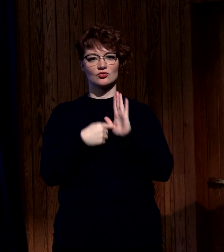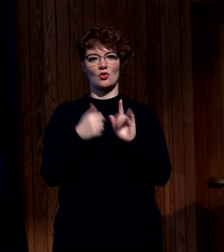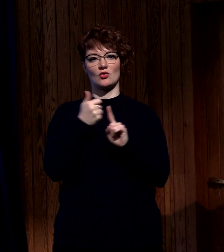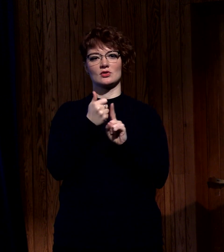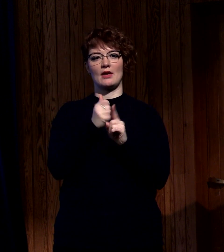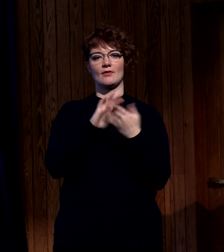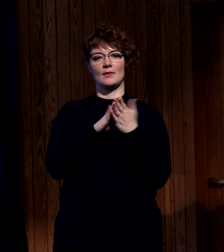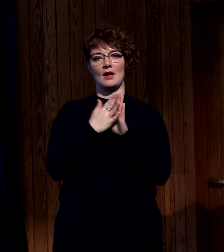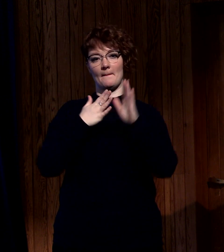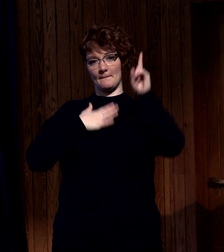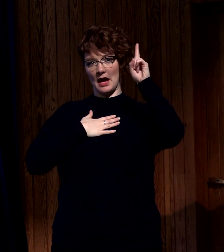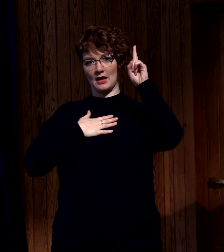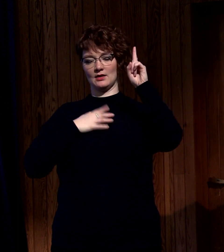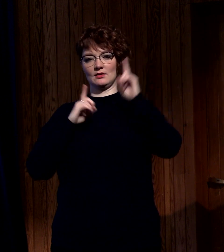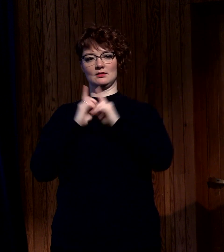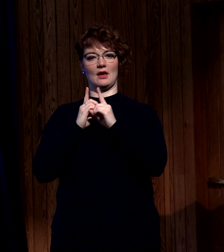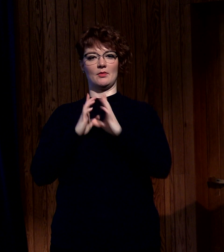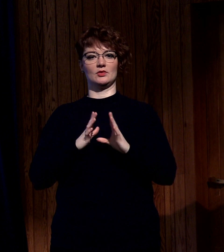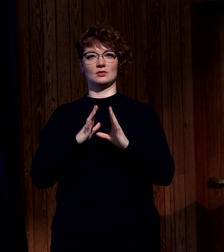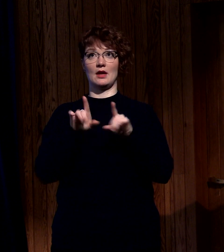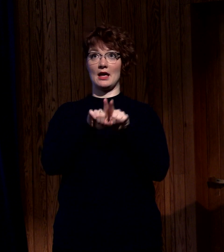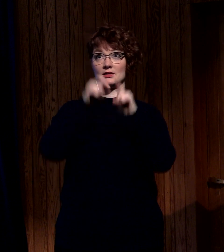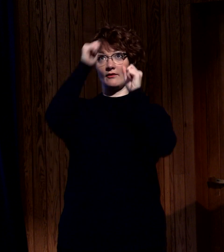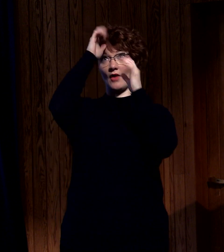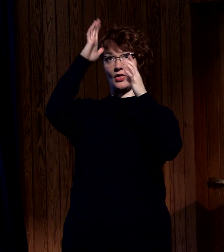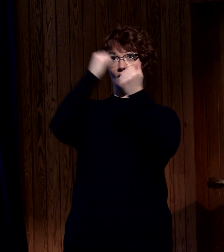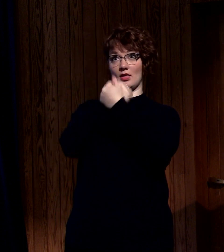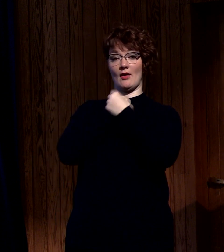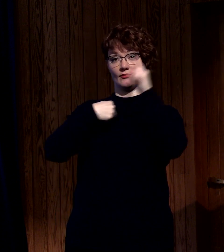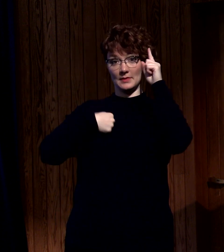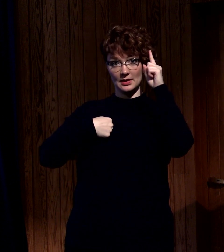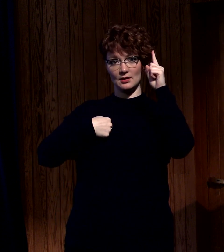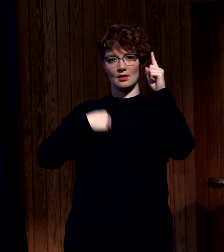disciples, As the Father has loved me, so have I loved you